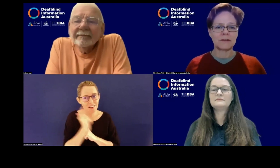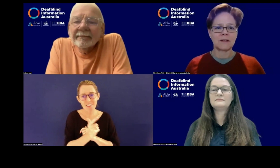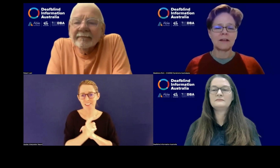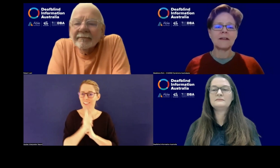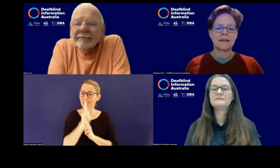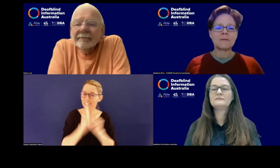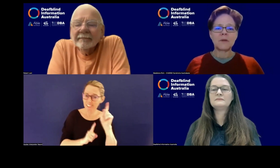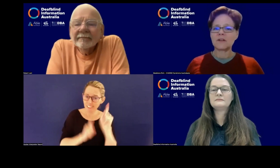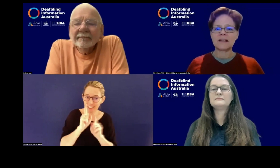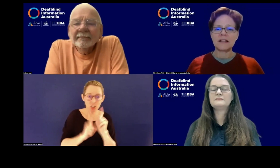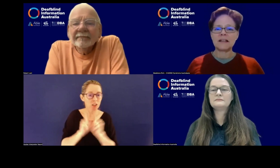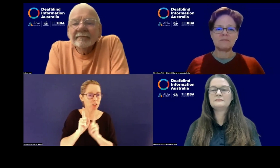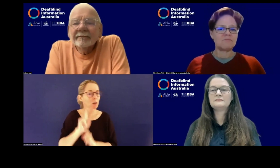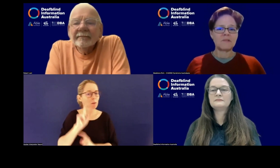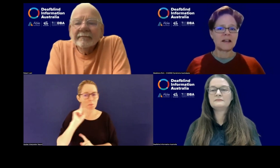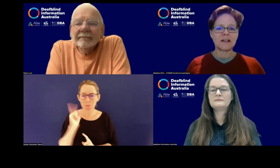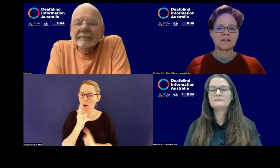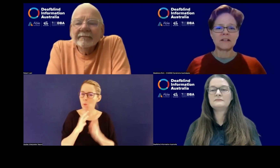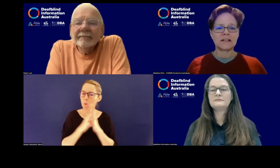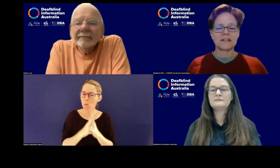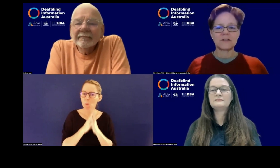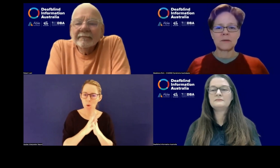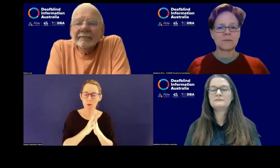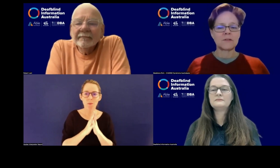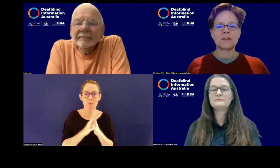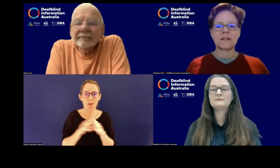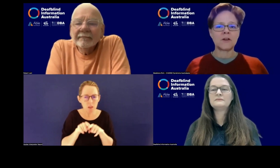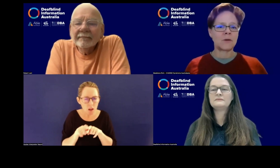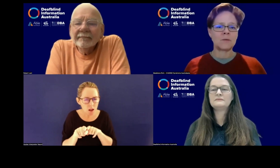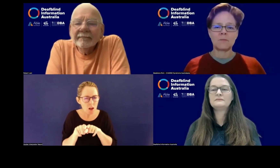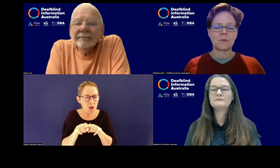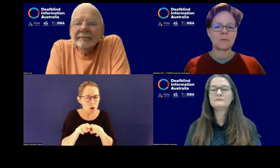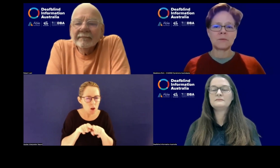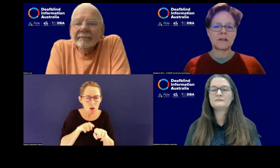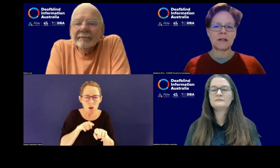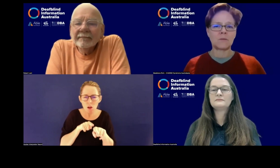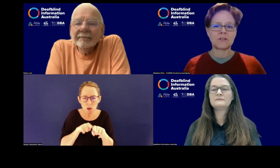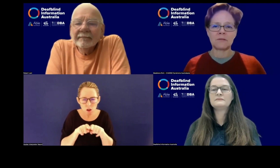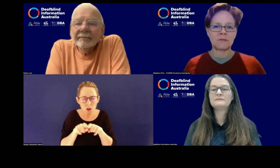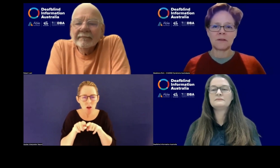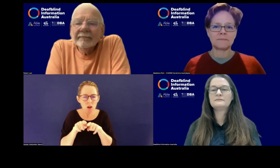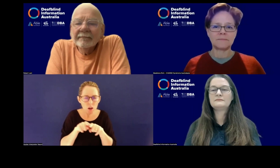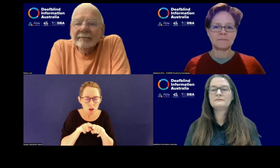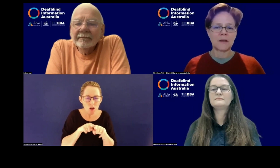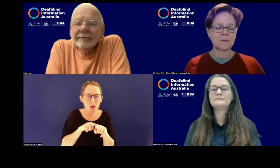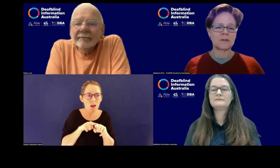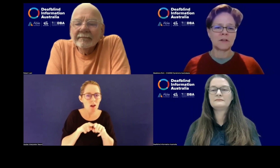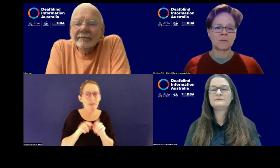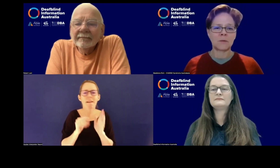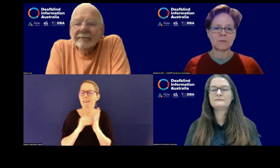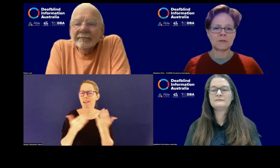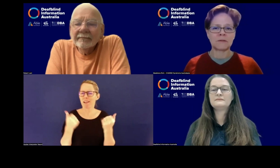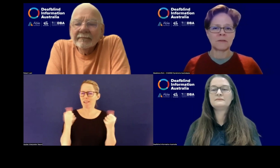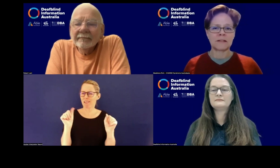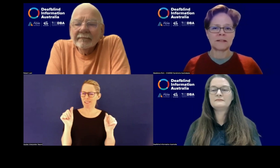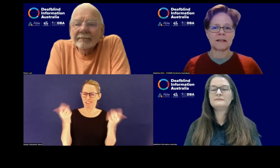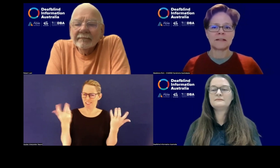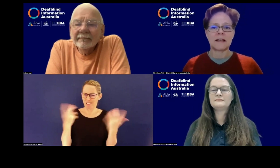Because he goes to the dentist with absolutely no problems whatsoever these days,